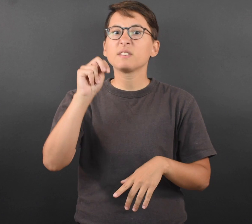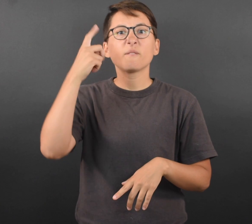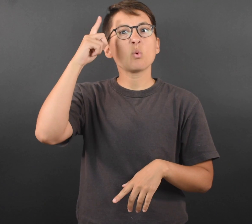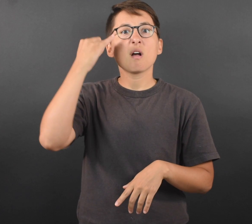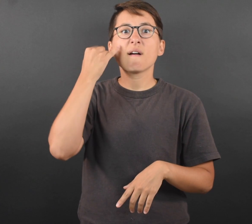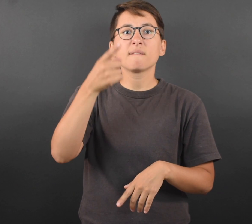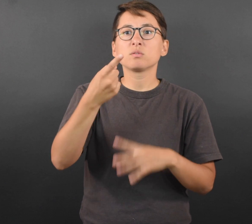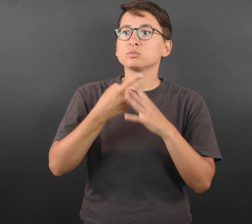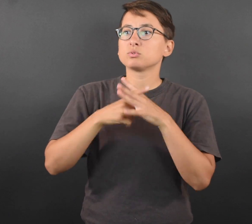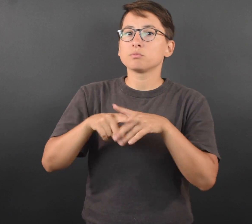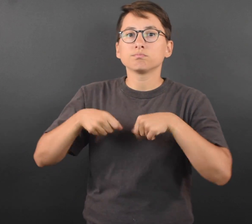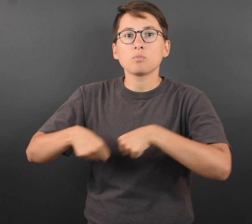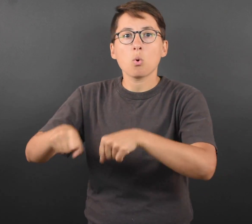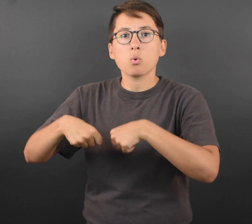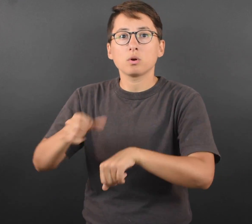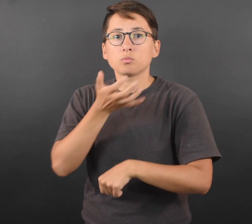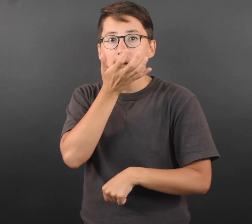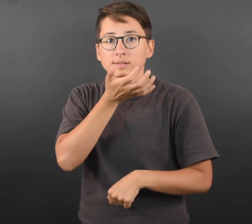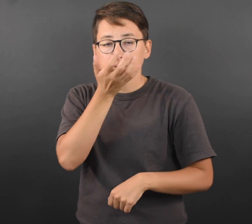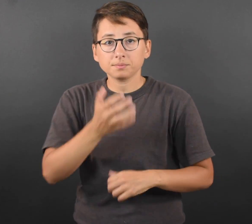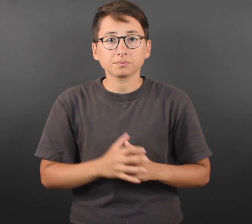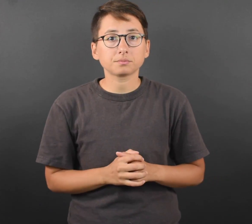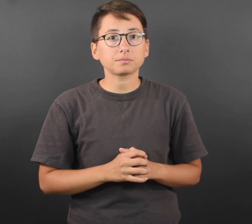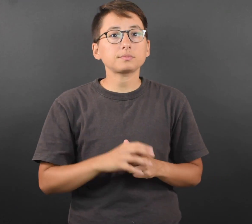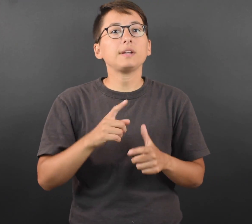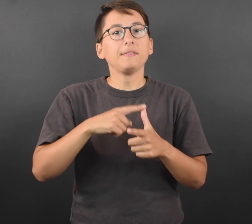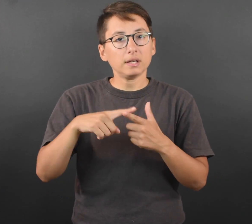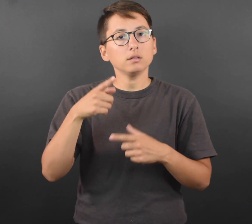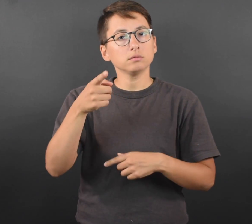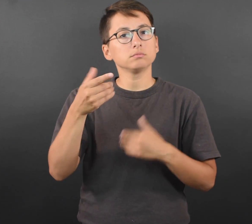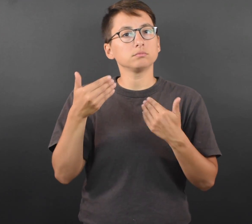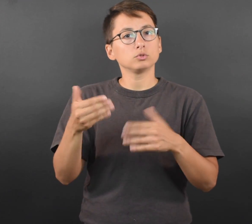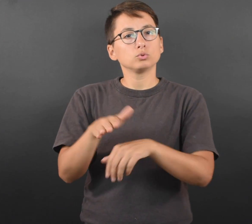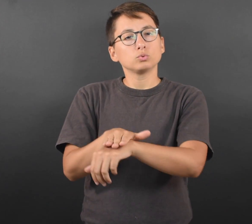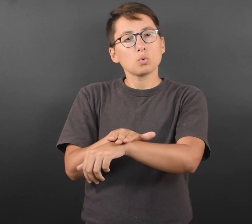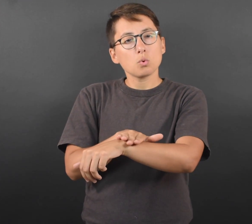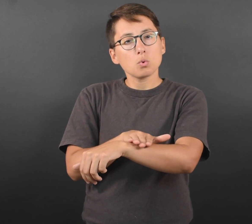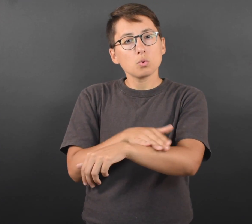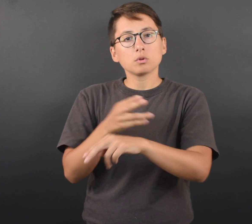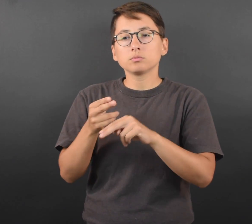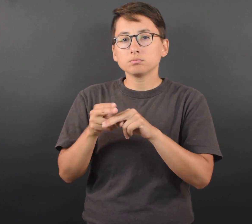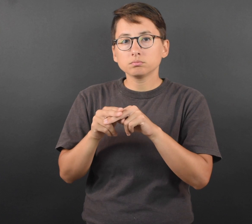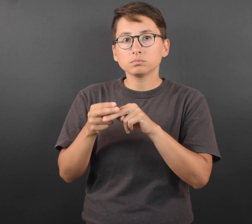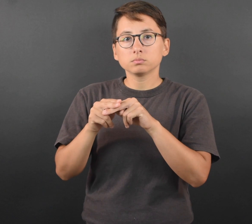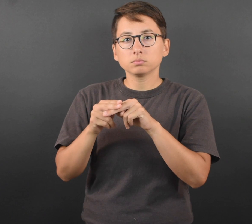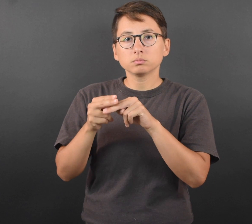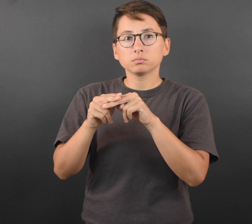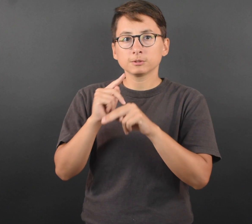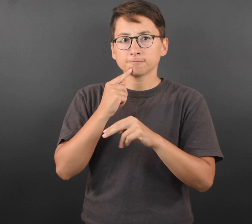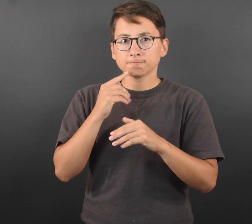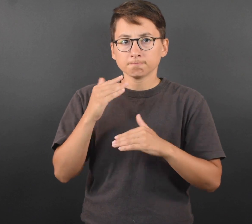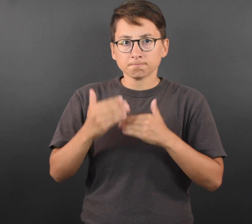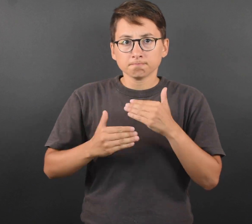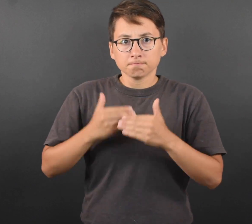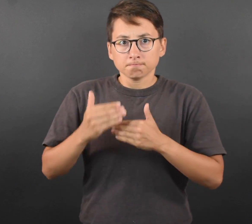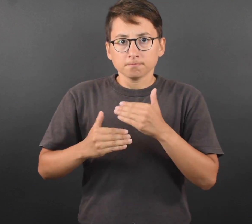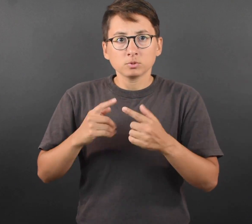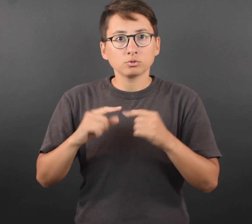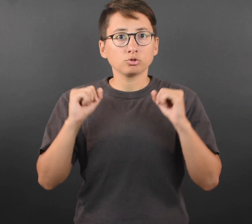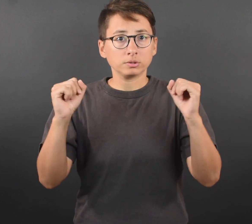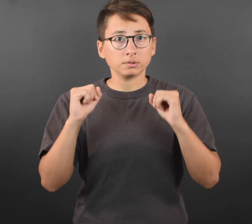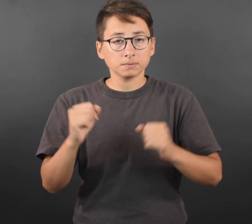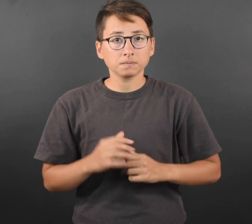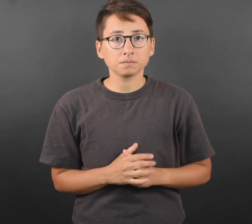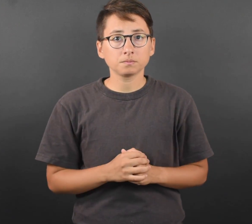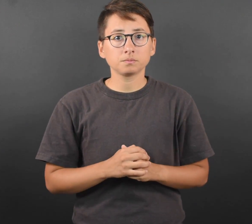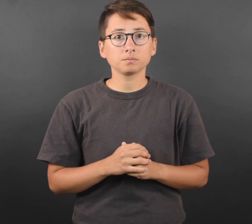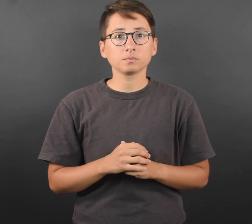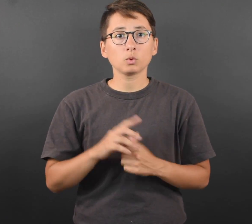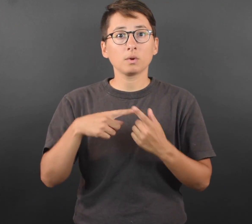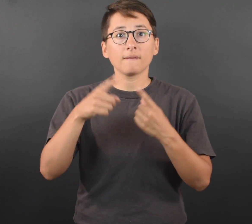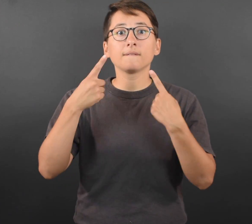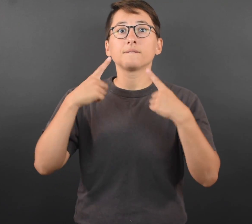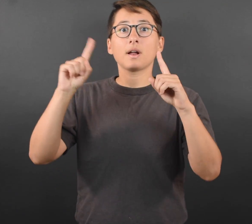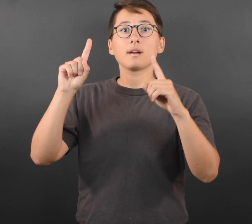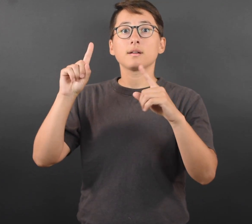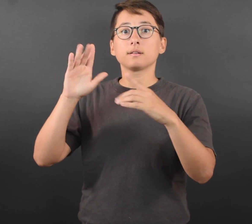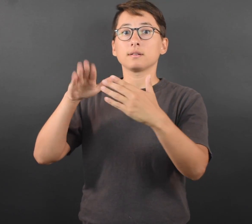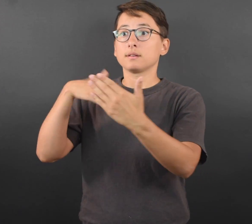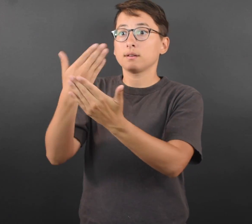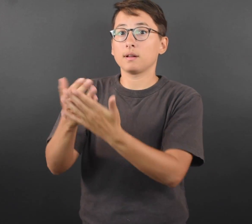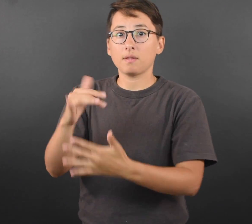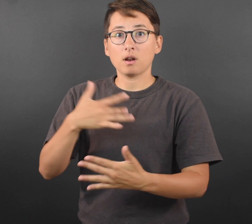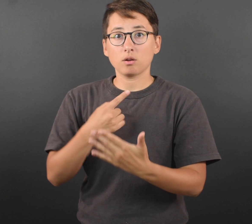And when you hit that heart rate zone then start slowly ramping down the exercise."